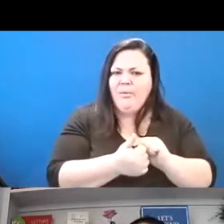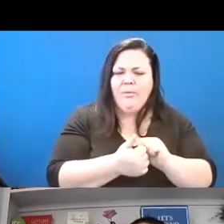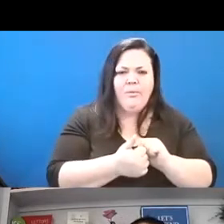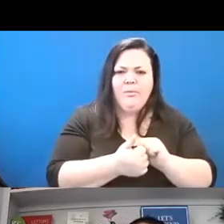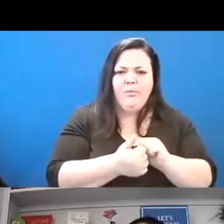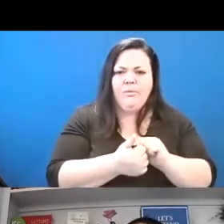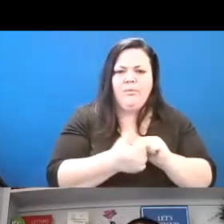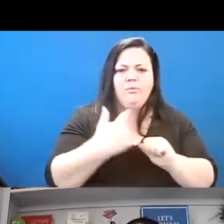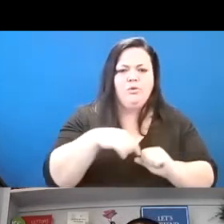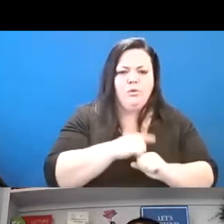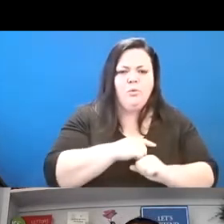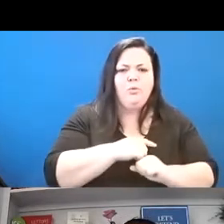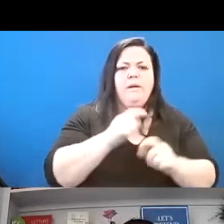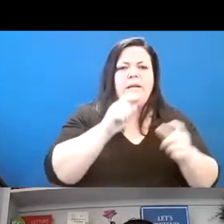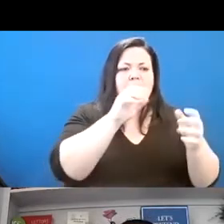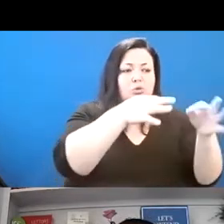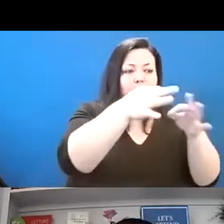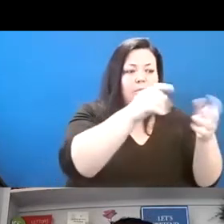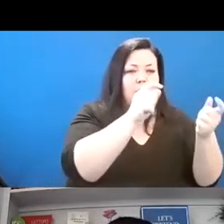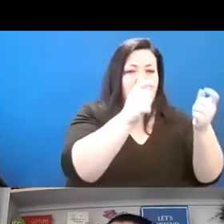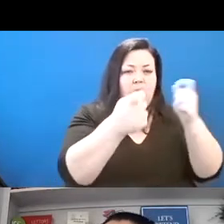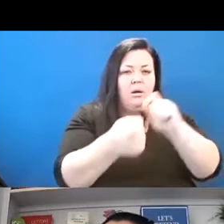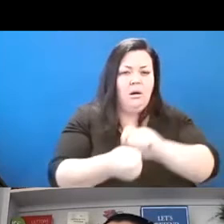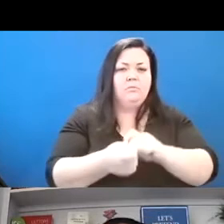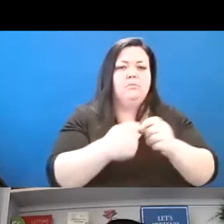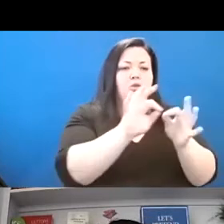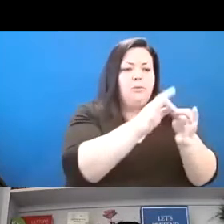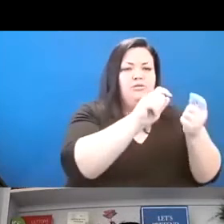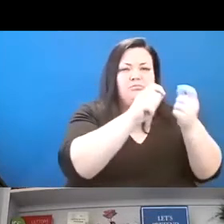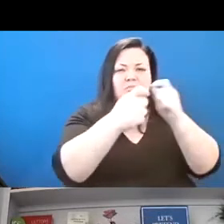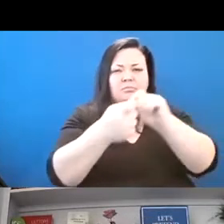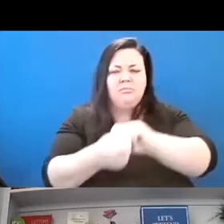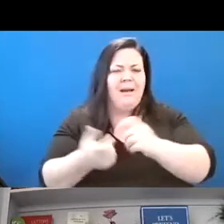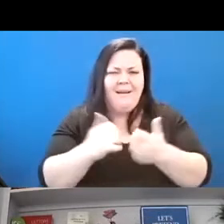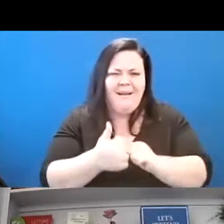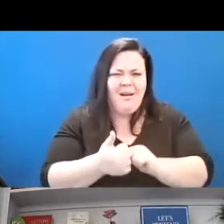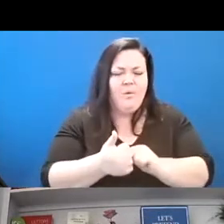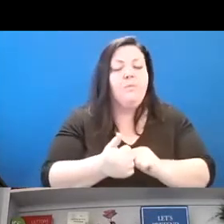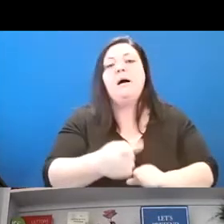changing that description in interpretation and i think one of the biggest changes that we see